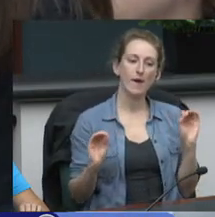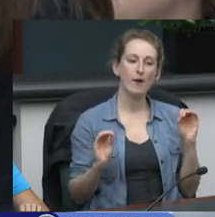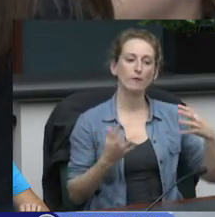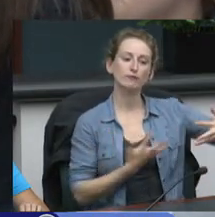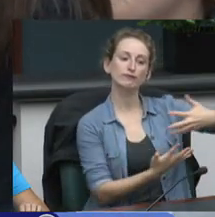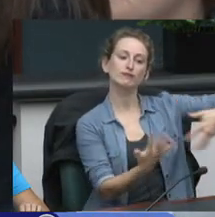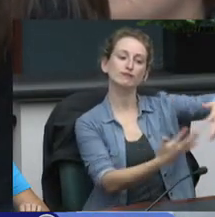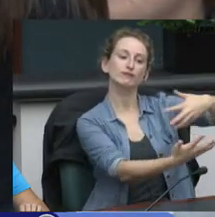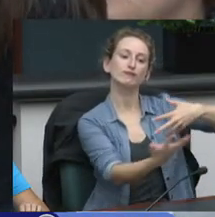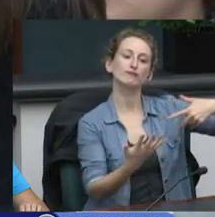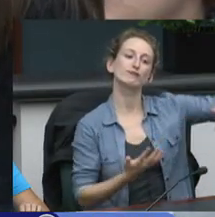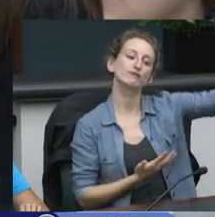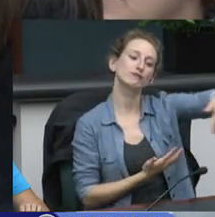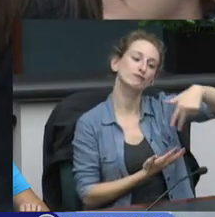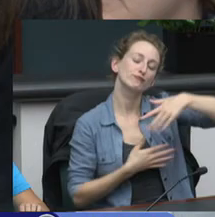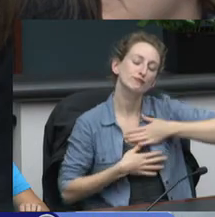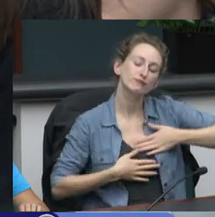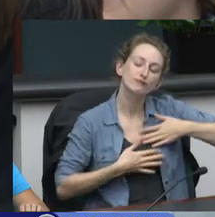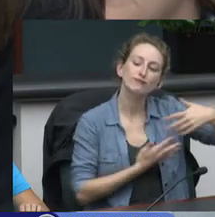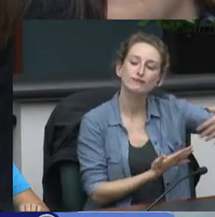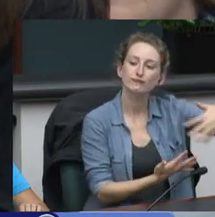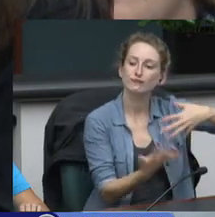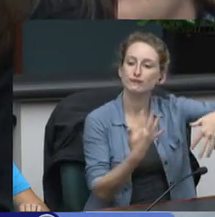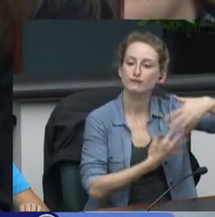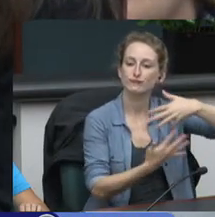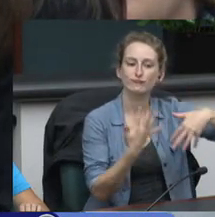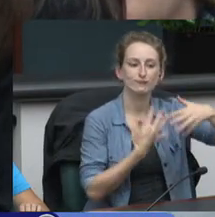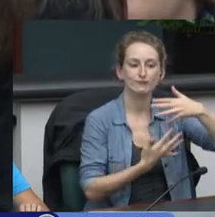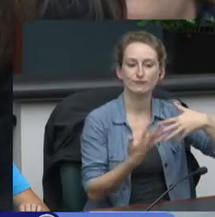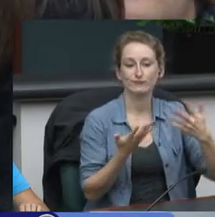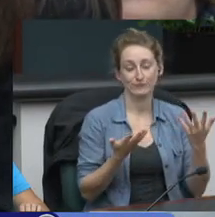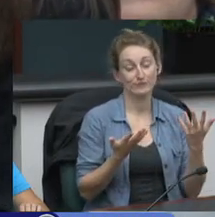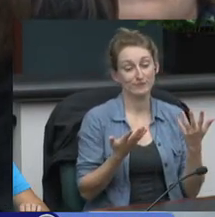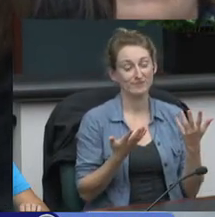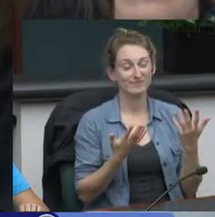the downtown from achieving critical mass all told there's nothing to be said